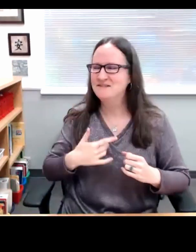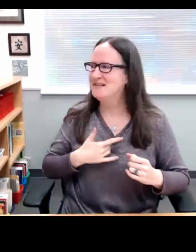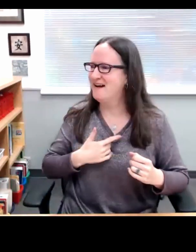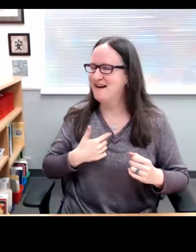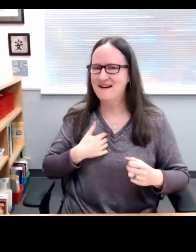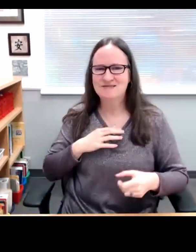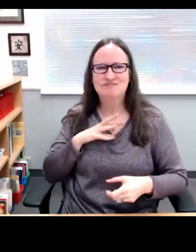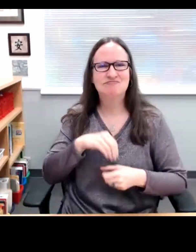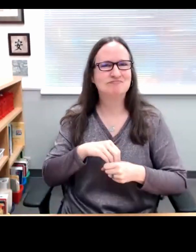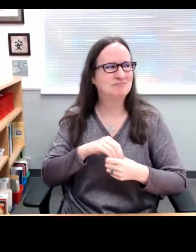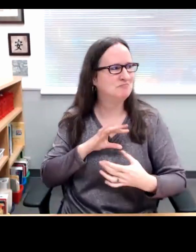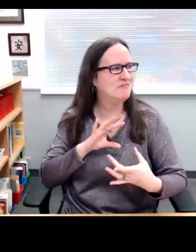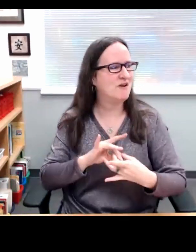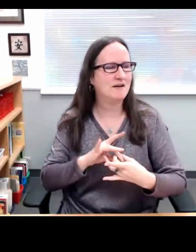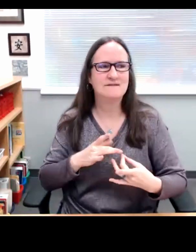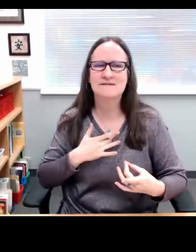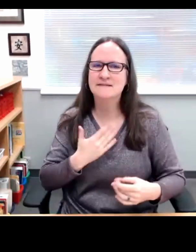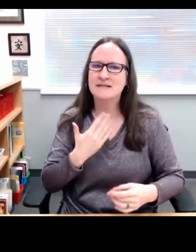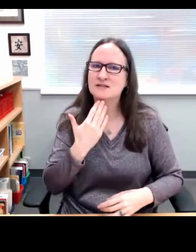And then you look at the end and she tells her, Mom,